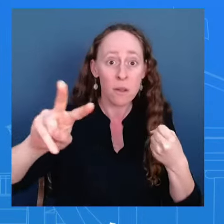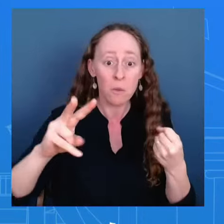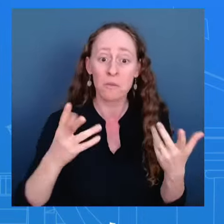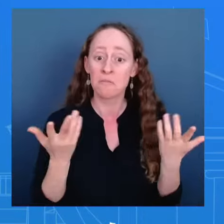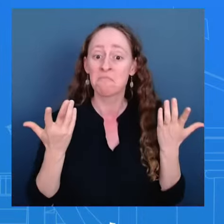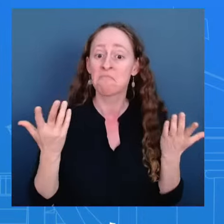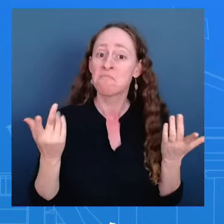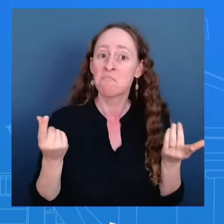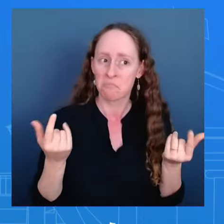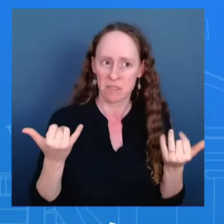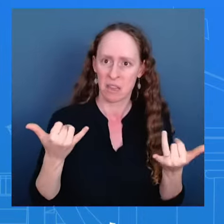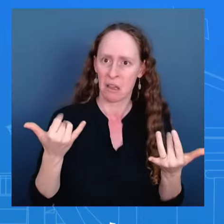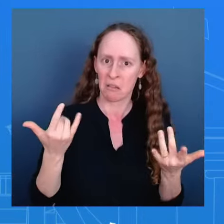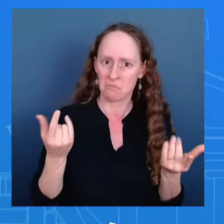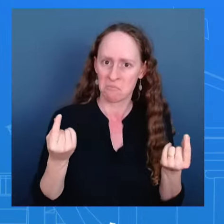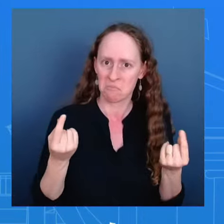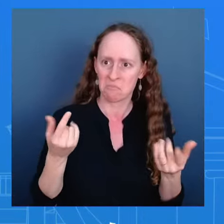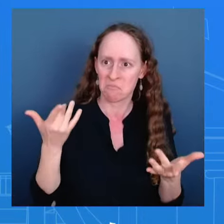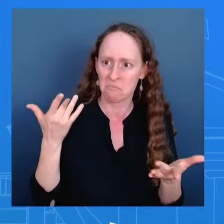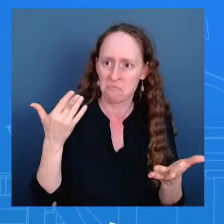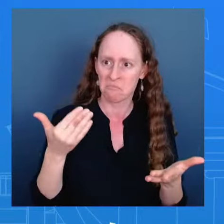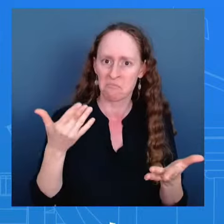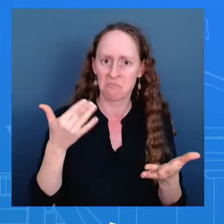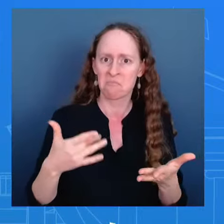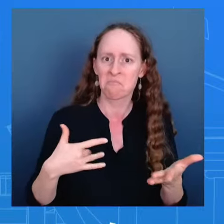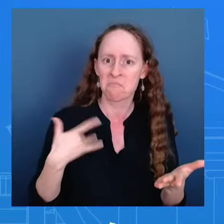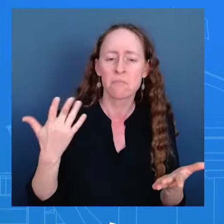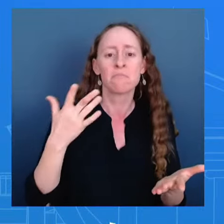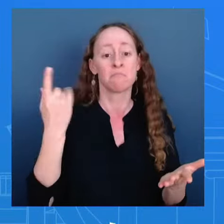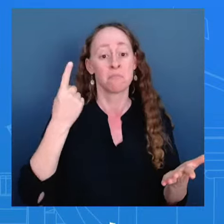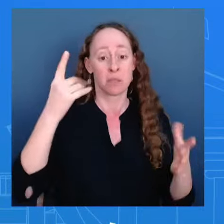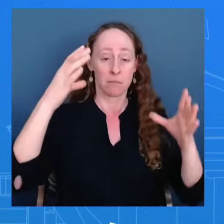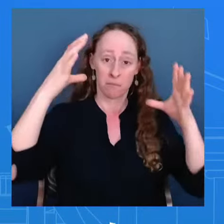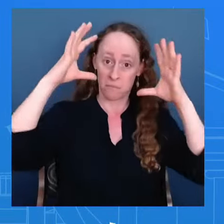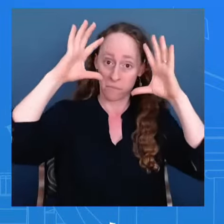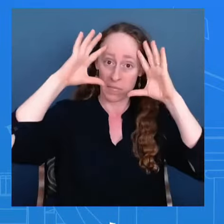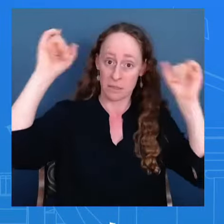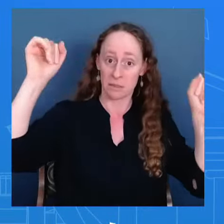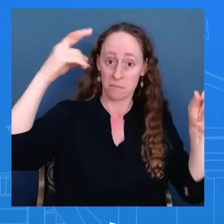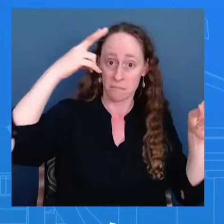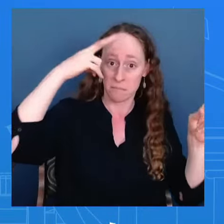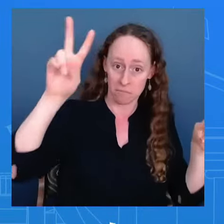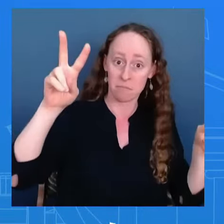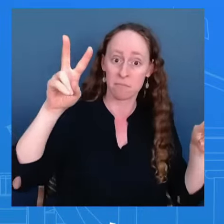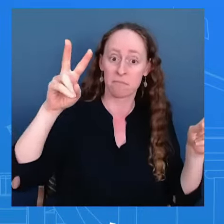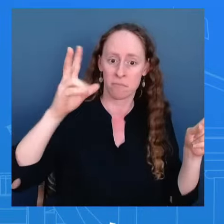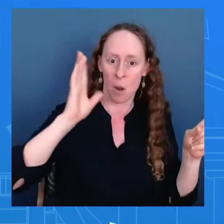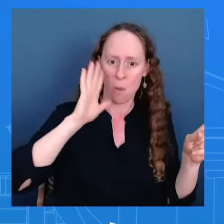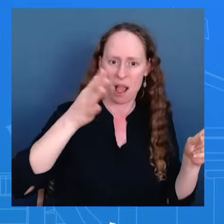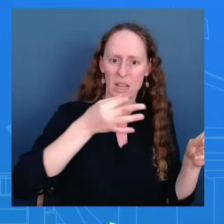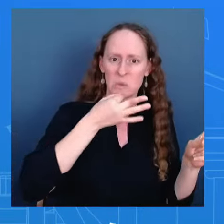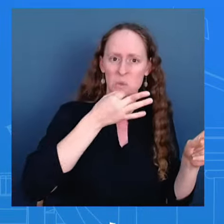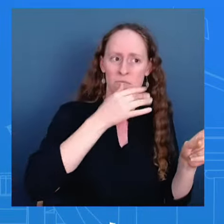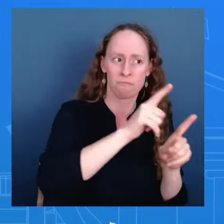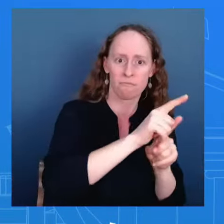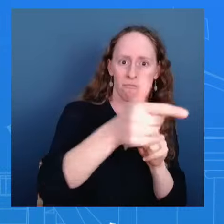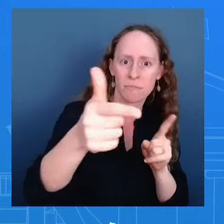to have an impact on that? In other words, a month ago, they pledged immediate action to crack down the border.